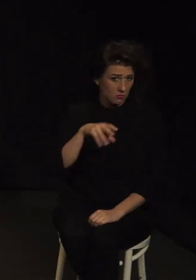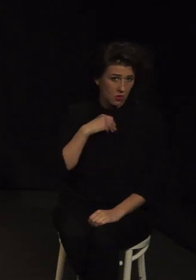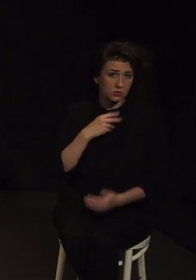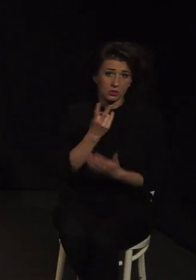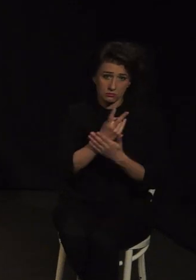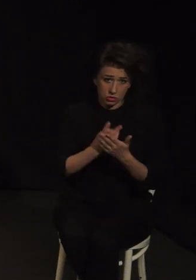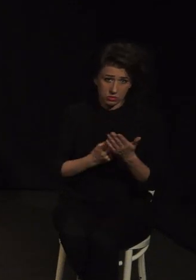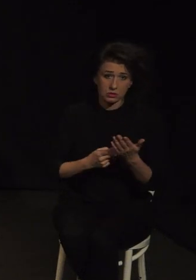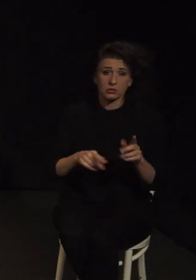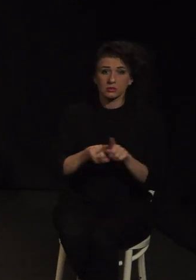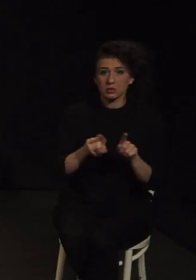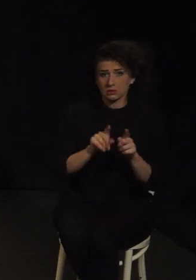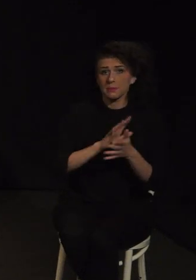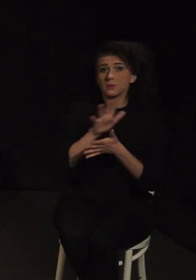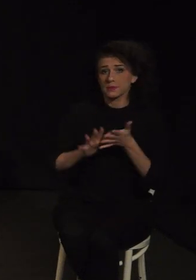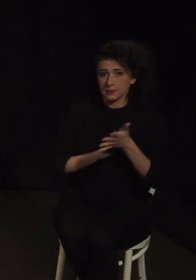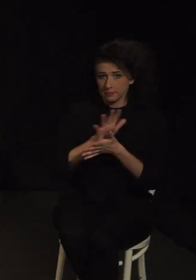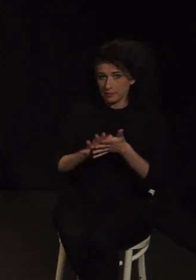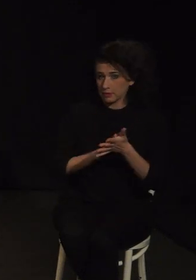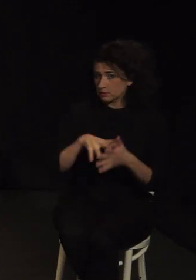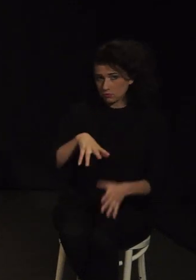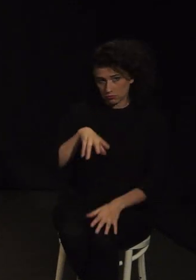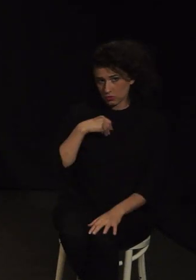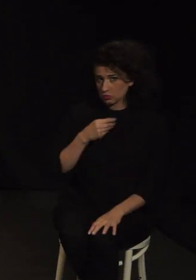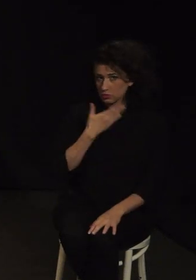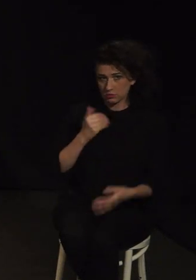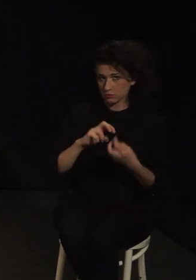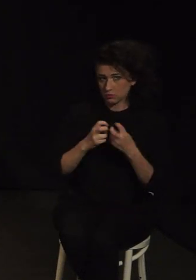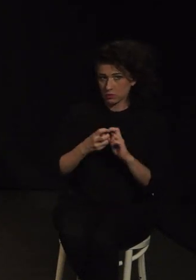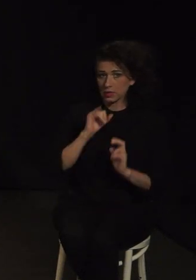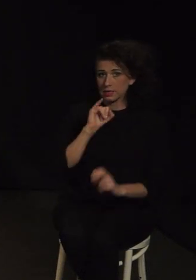and Irena Jun will be happy to answer.